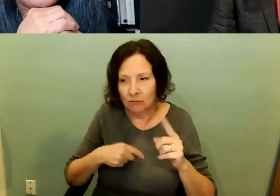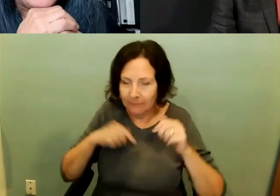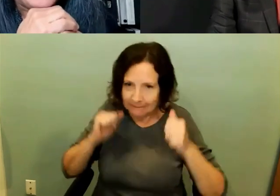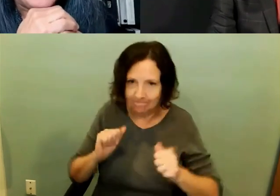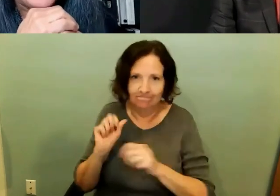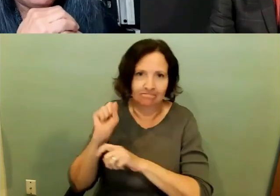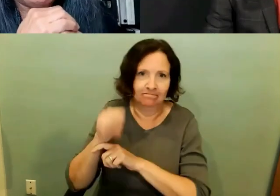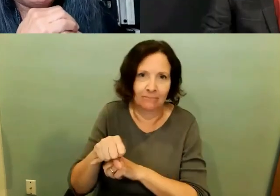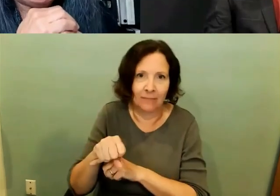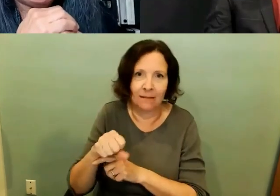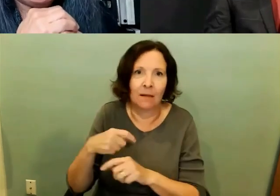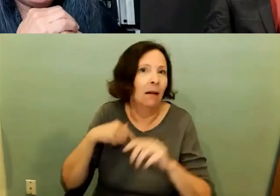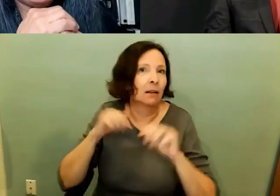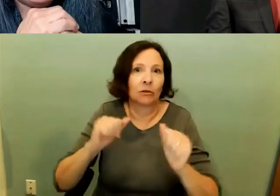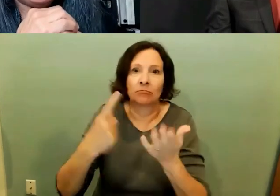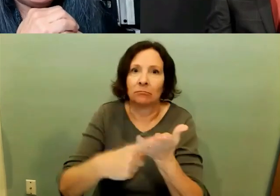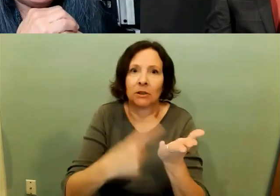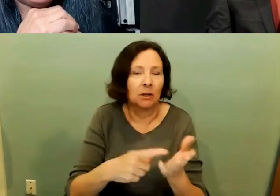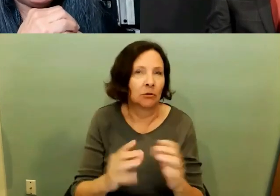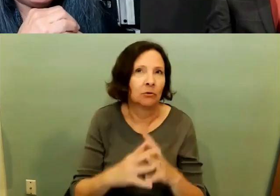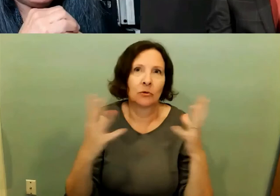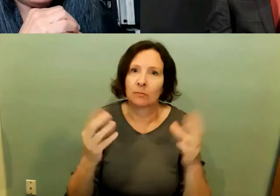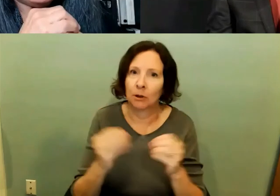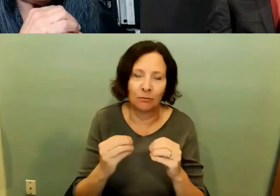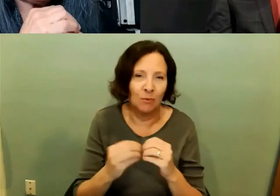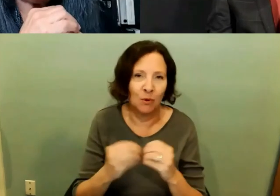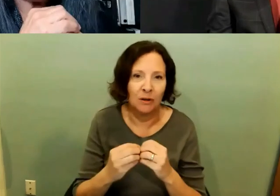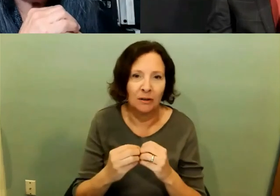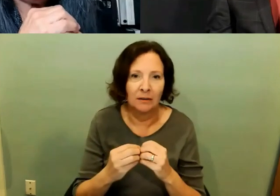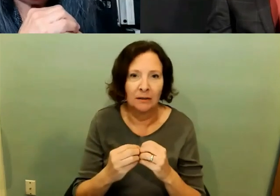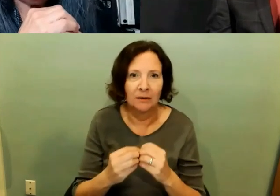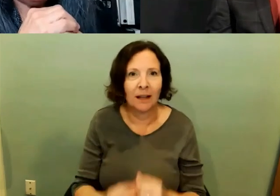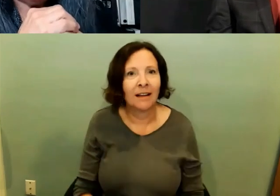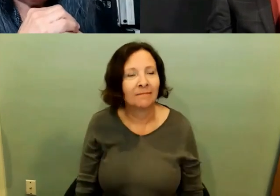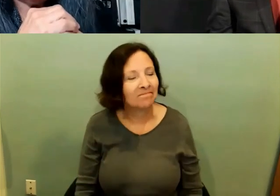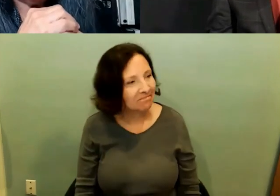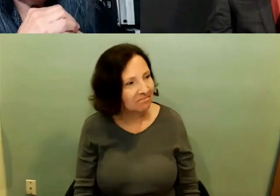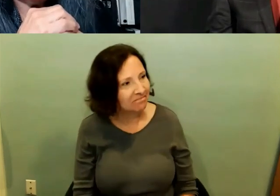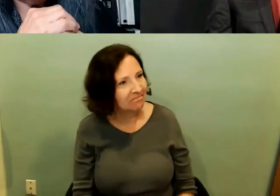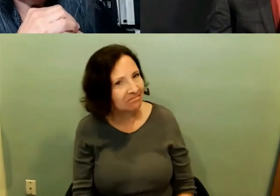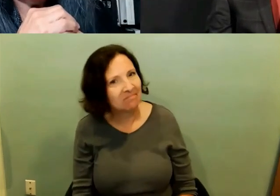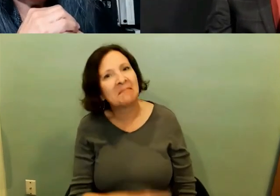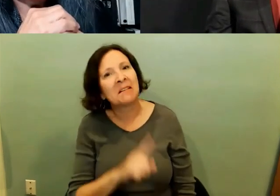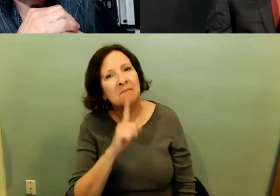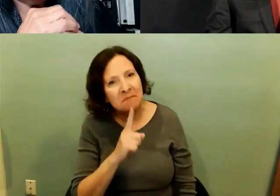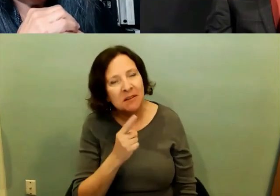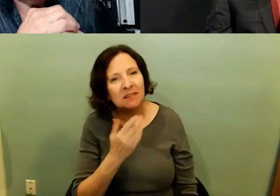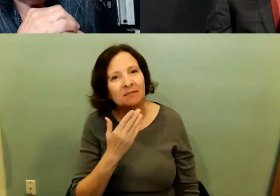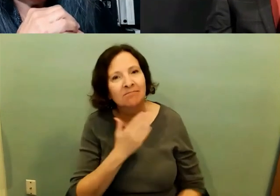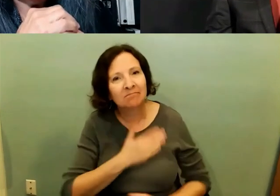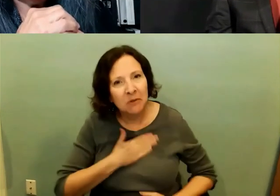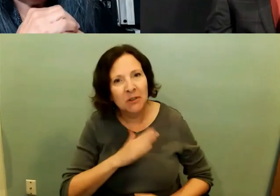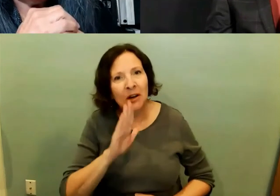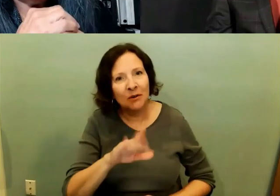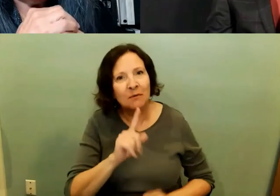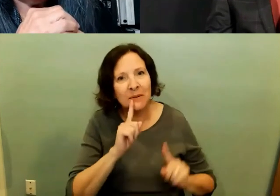Sylvia I really appreciate your response to our question. And in our final minute or so